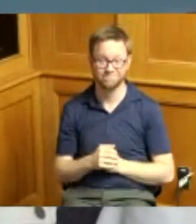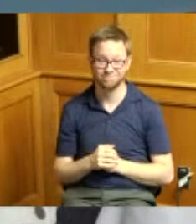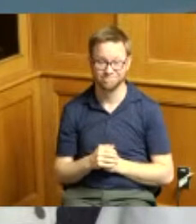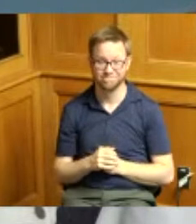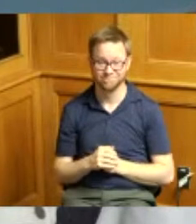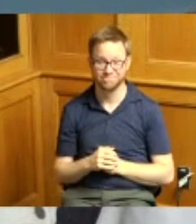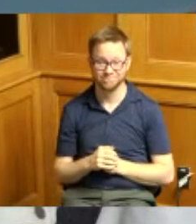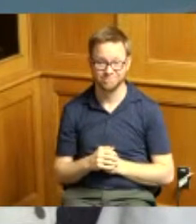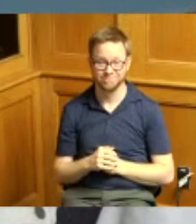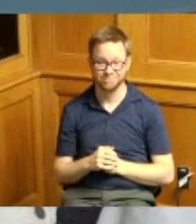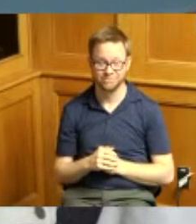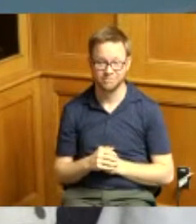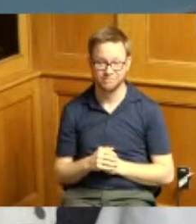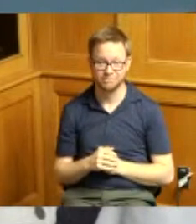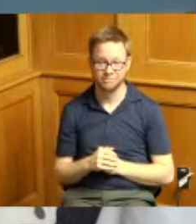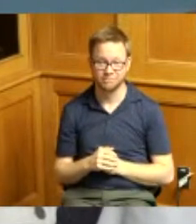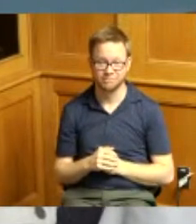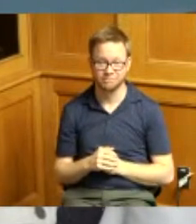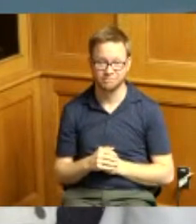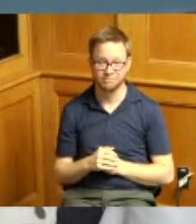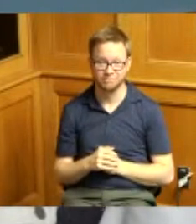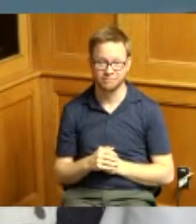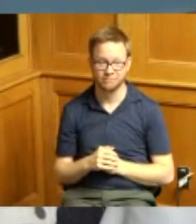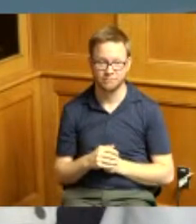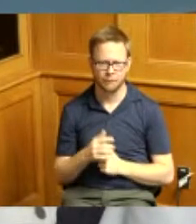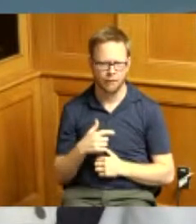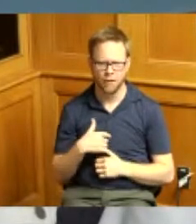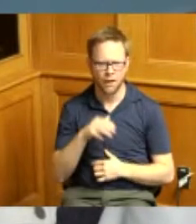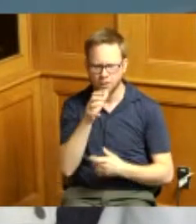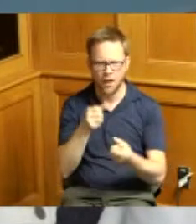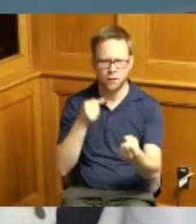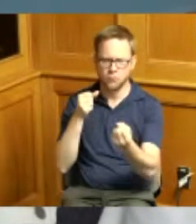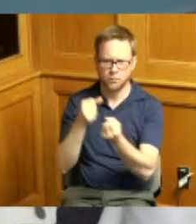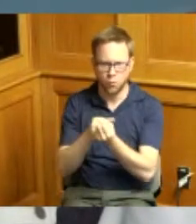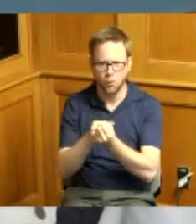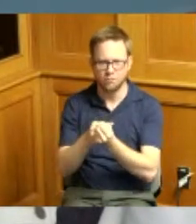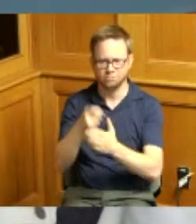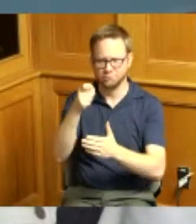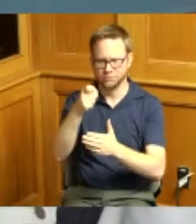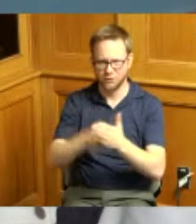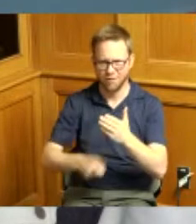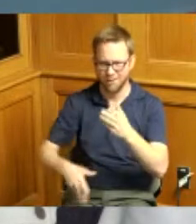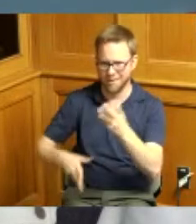I'm not big for putting increased costs on people but if it can't help more I'm not saying